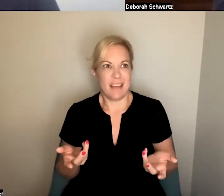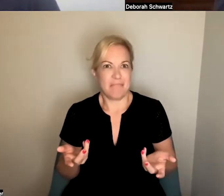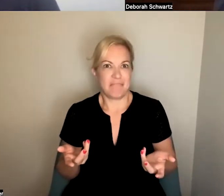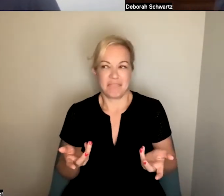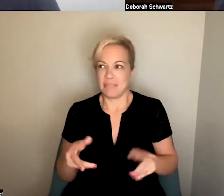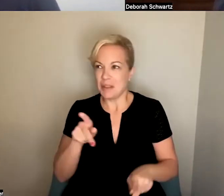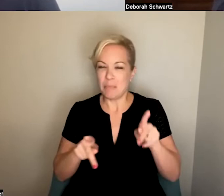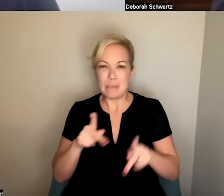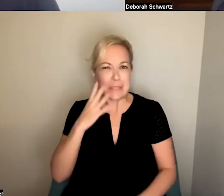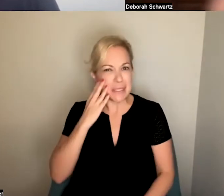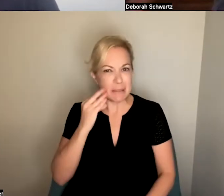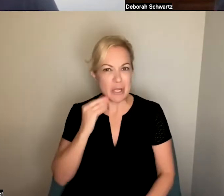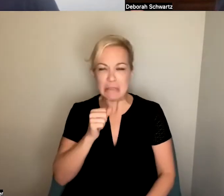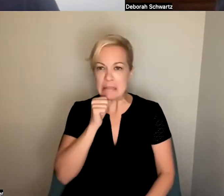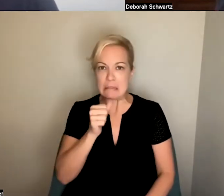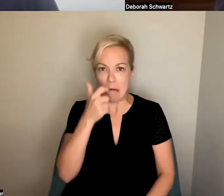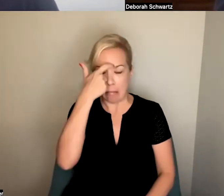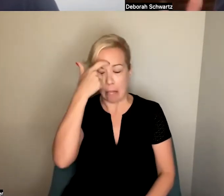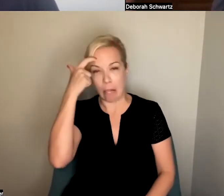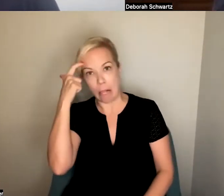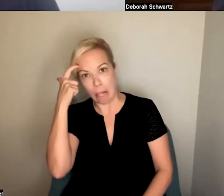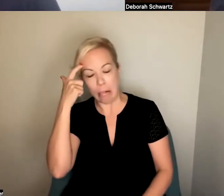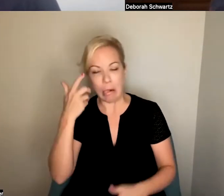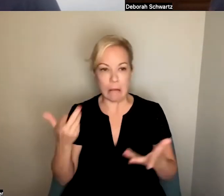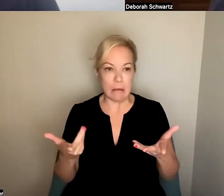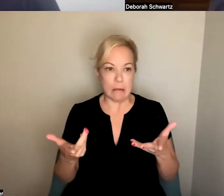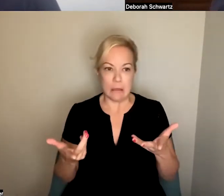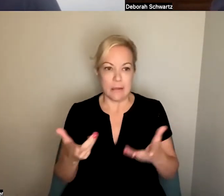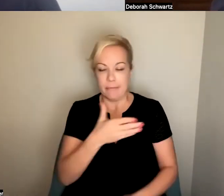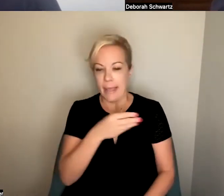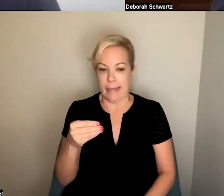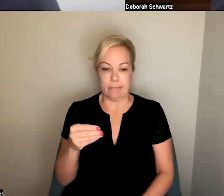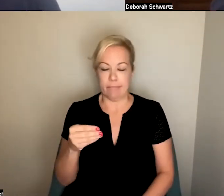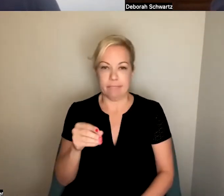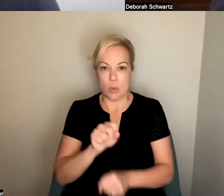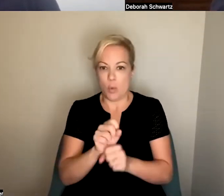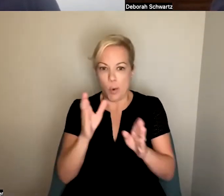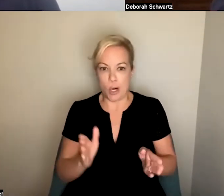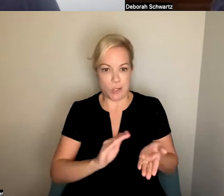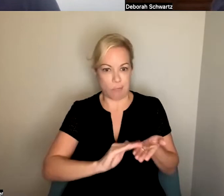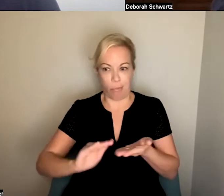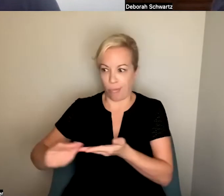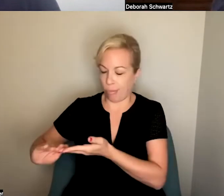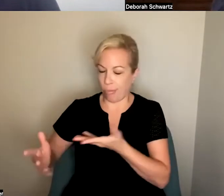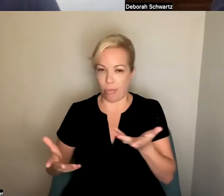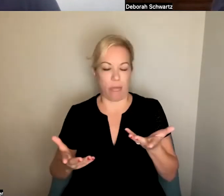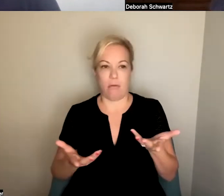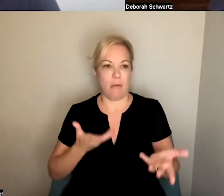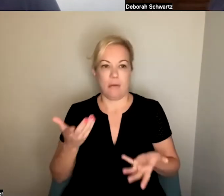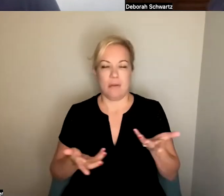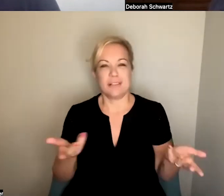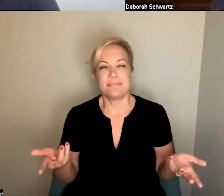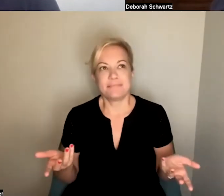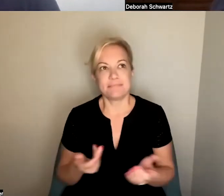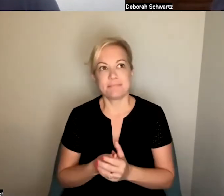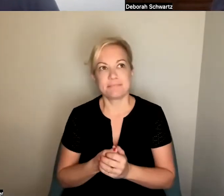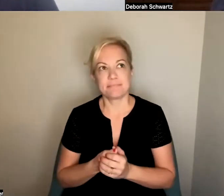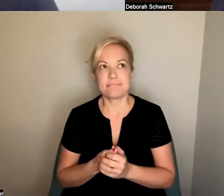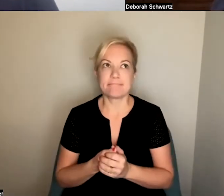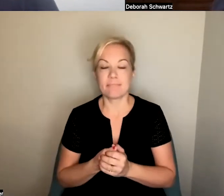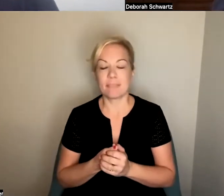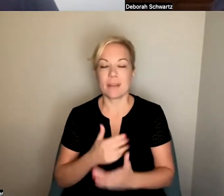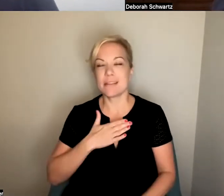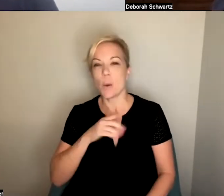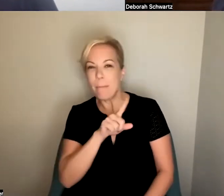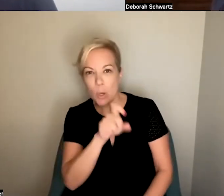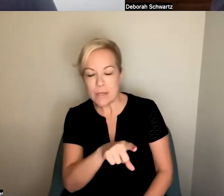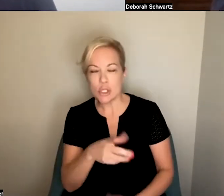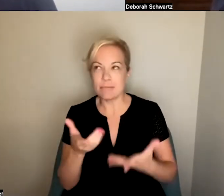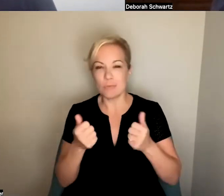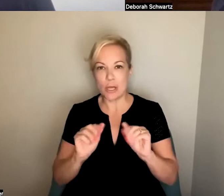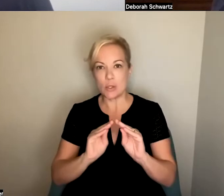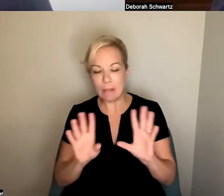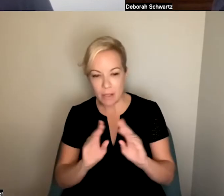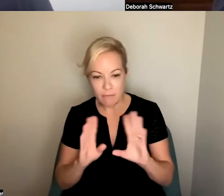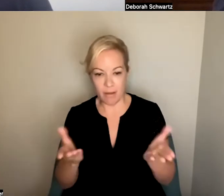fewer, you know, bodies on the ground, and and I, I guess my, my question to you is, you know,